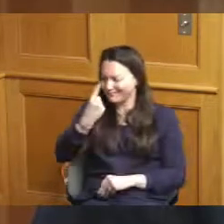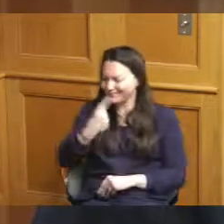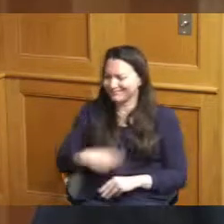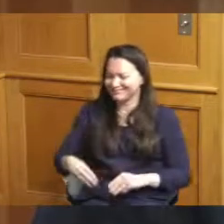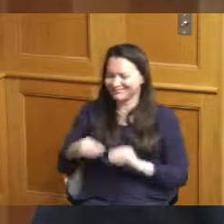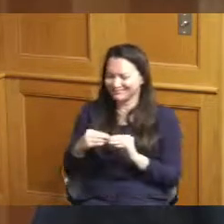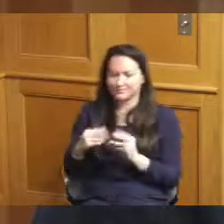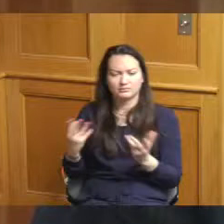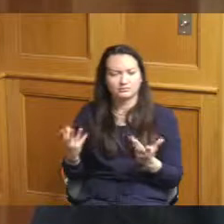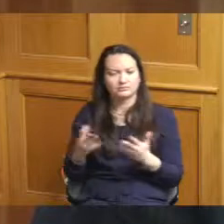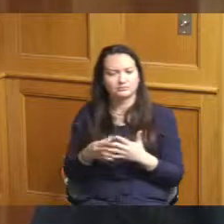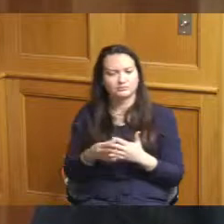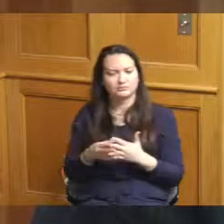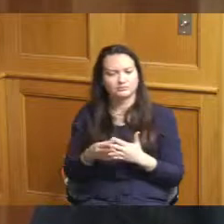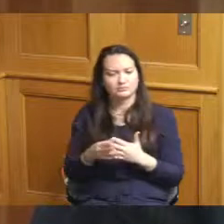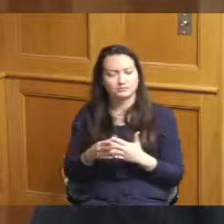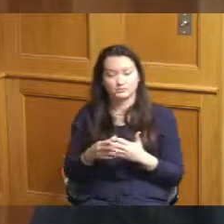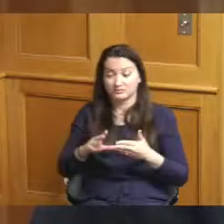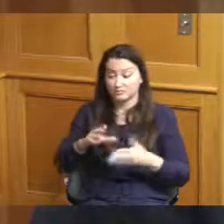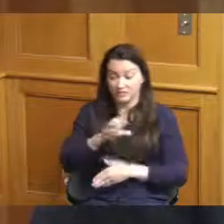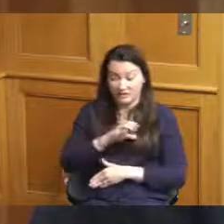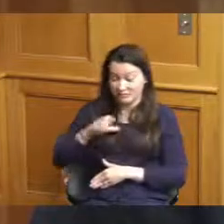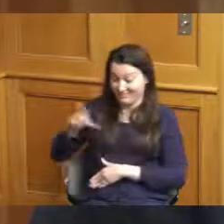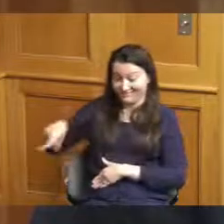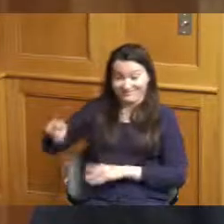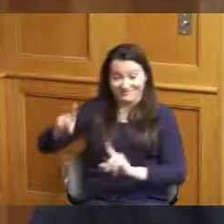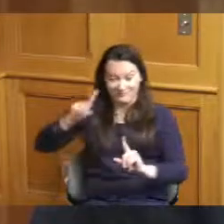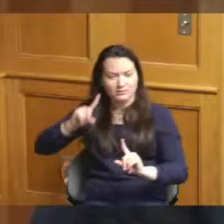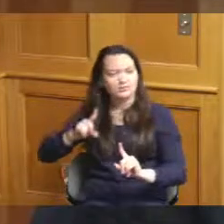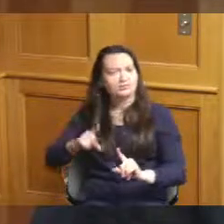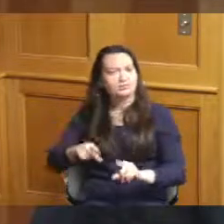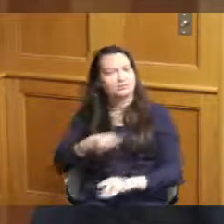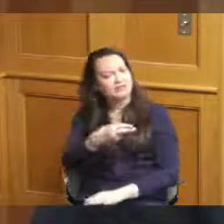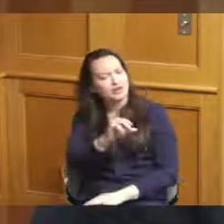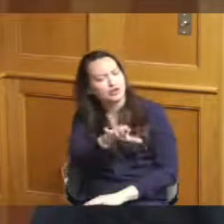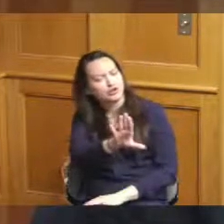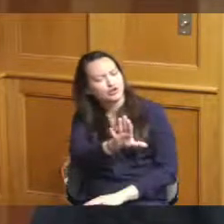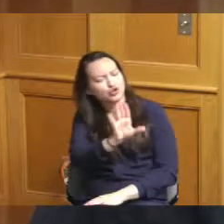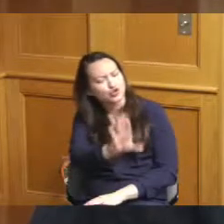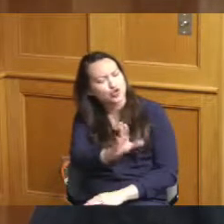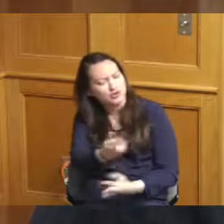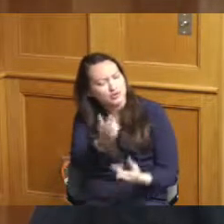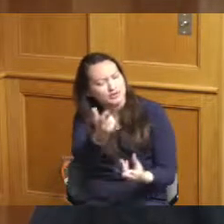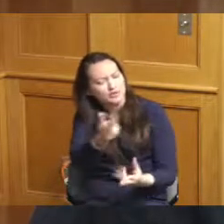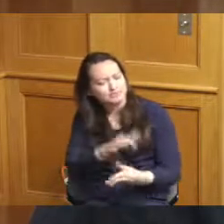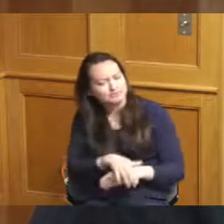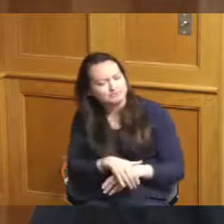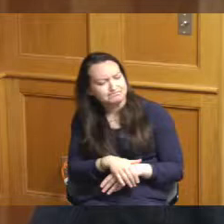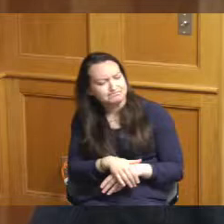what the the committee heard also Harry your recommendation then is to modify